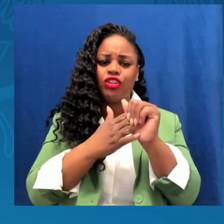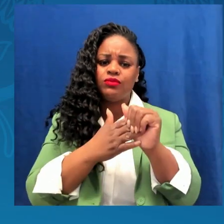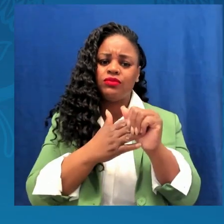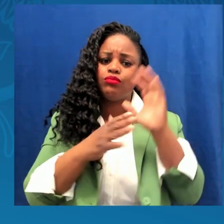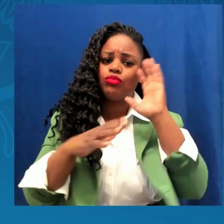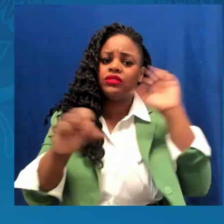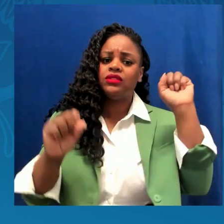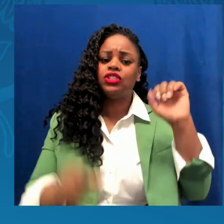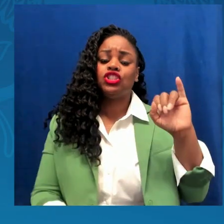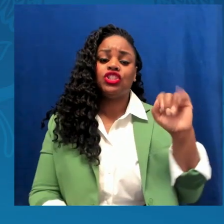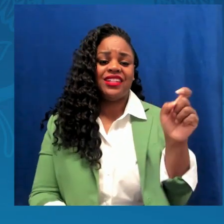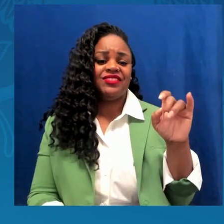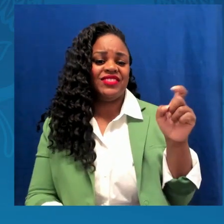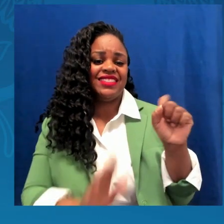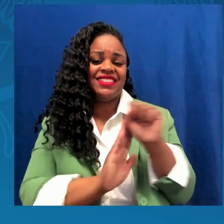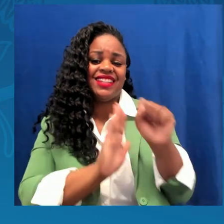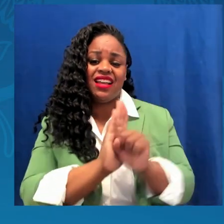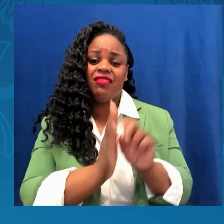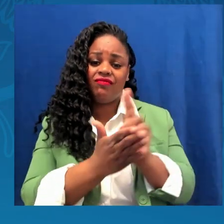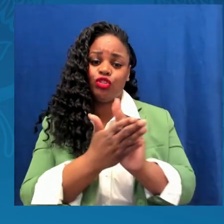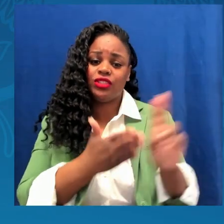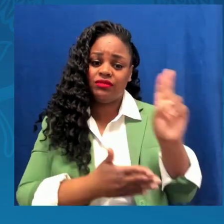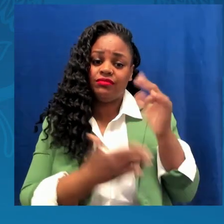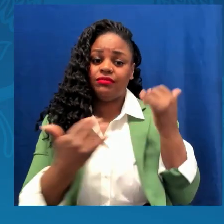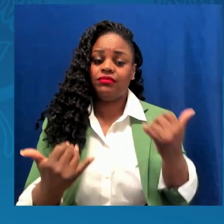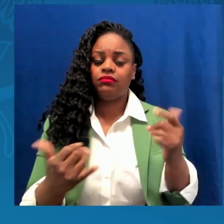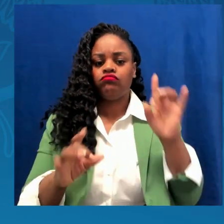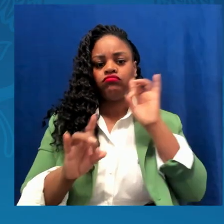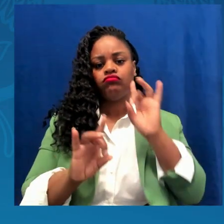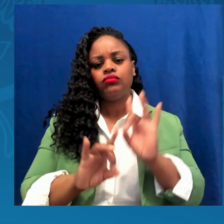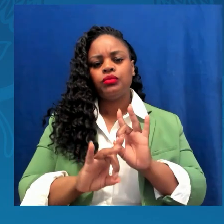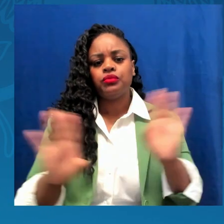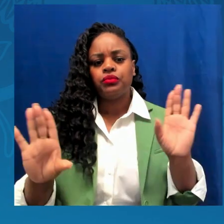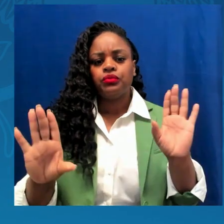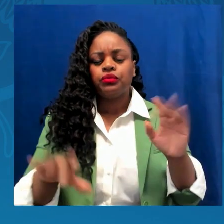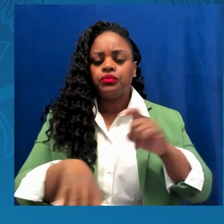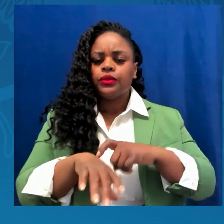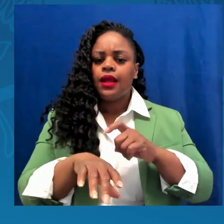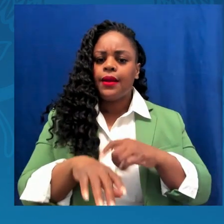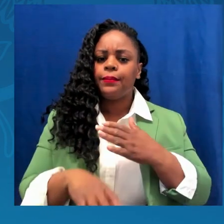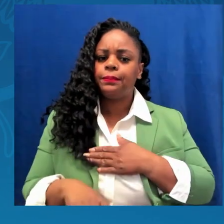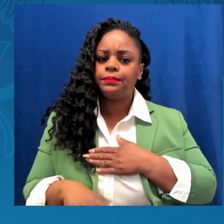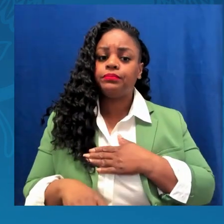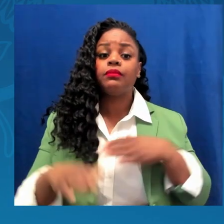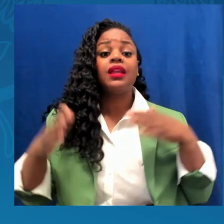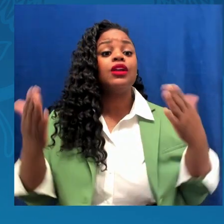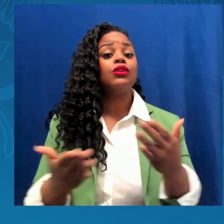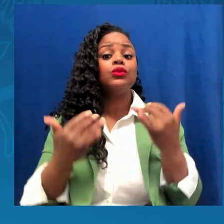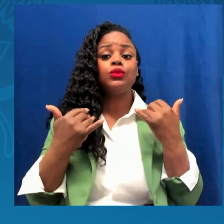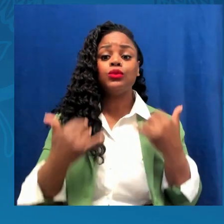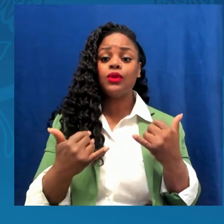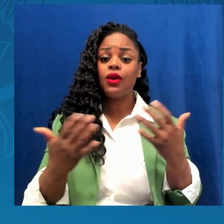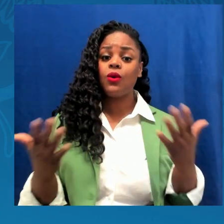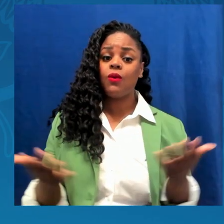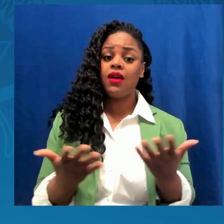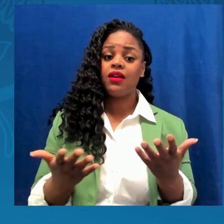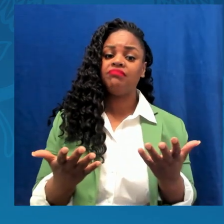especially during this difficult time, we are joined today by extraordinary national leaders,